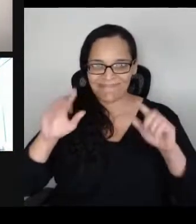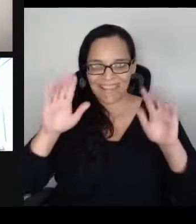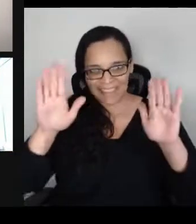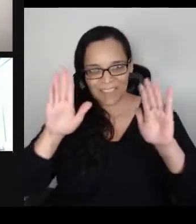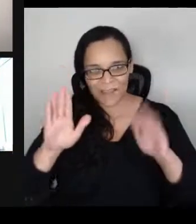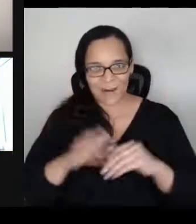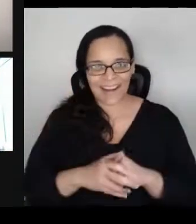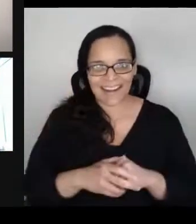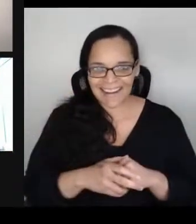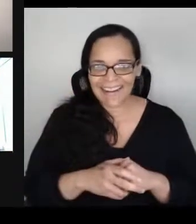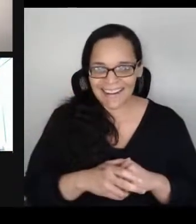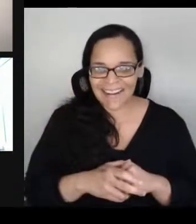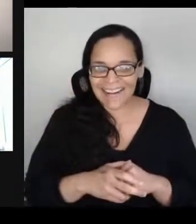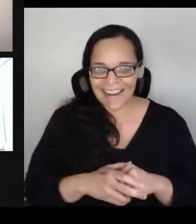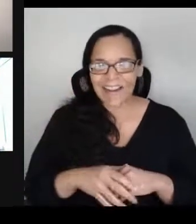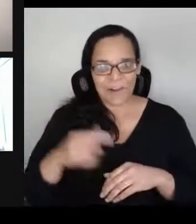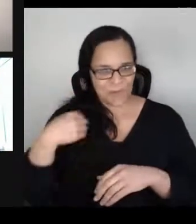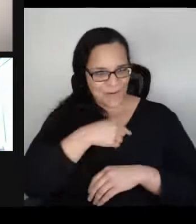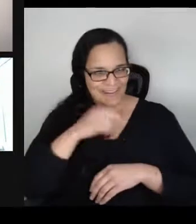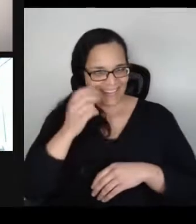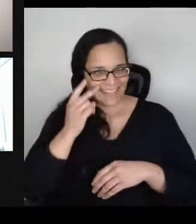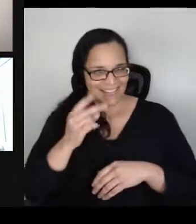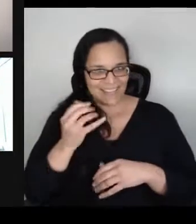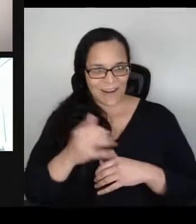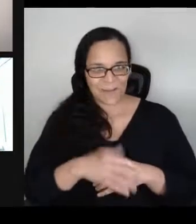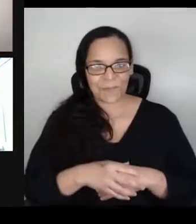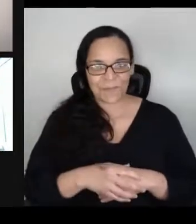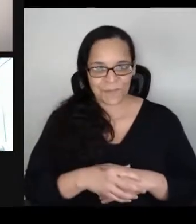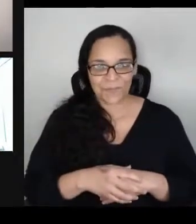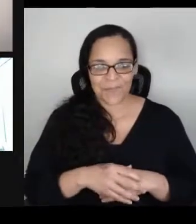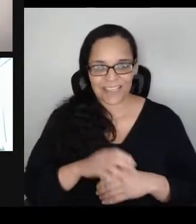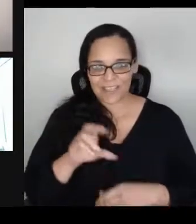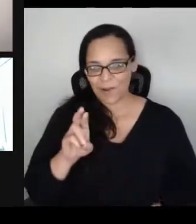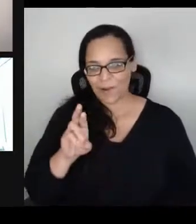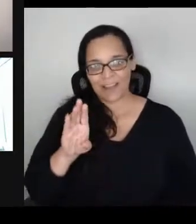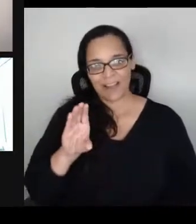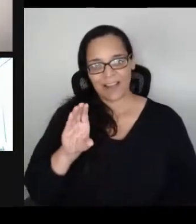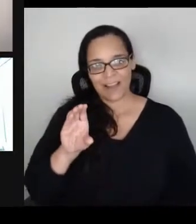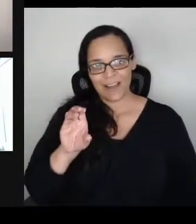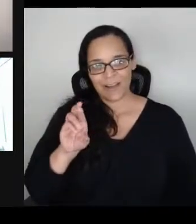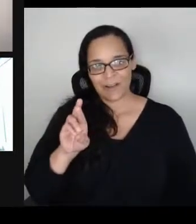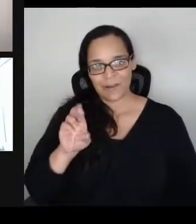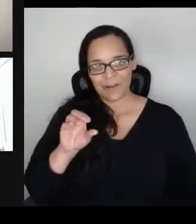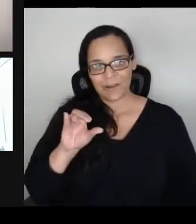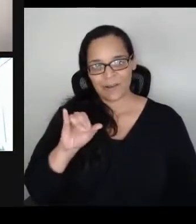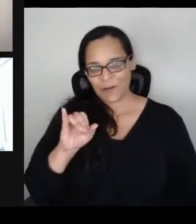We see you now. Okay, so Cristina, I'm gonna leave this in your very capable hands